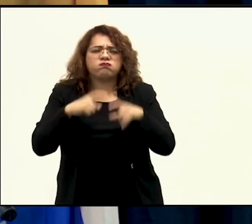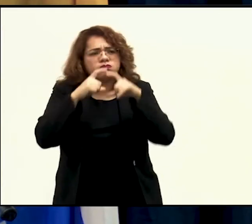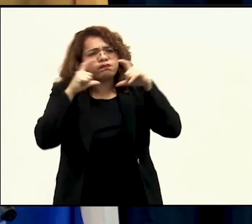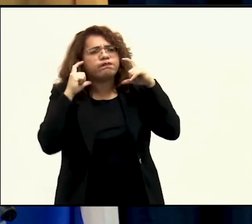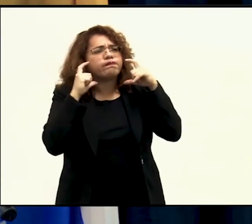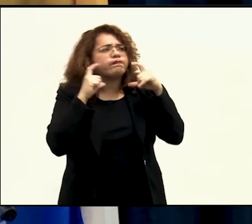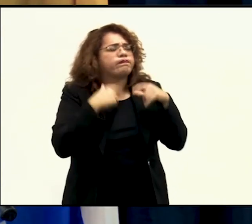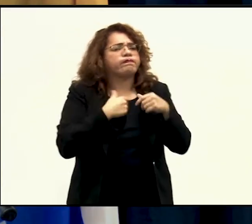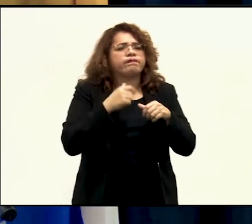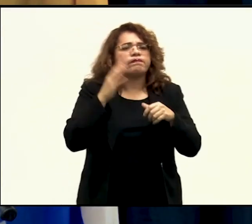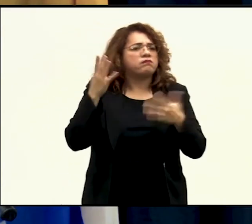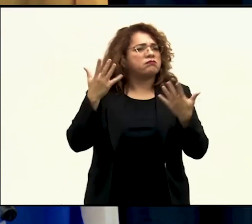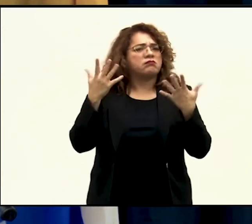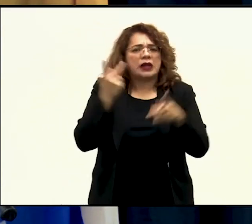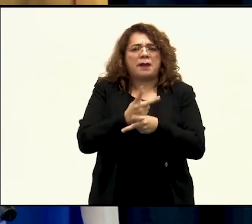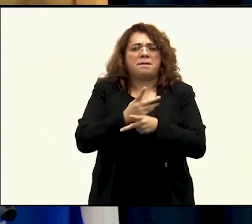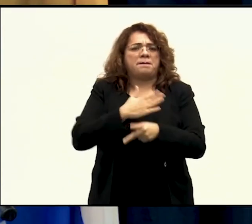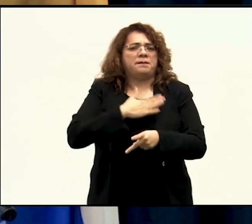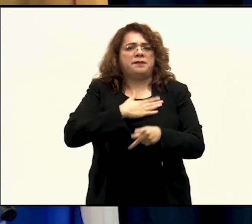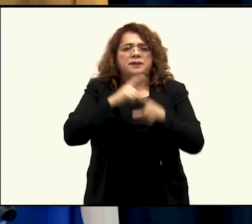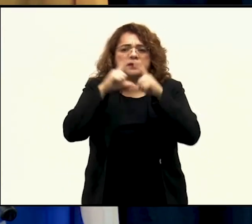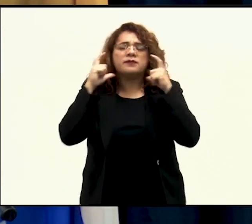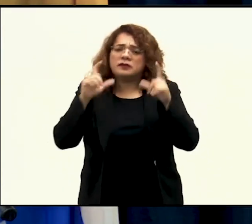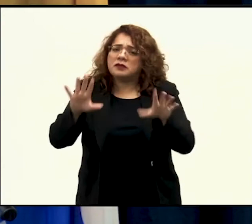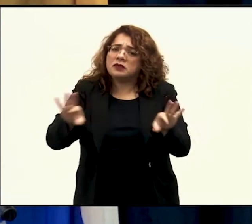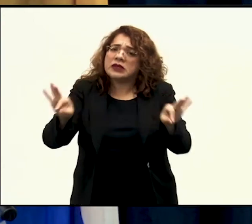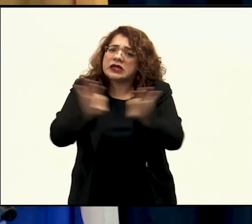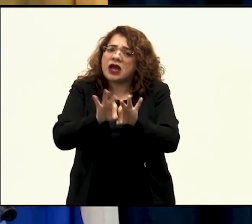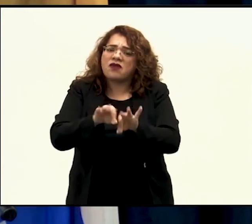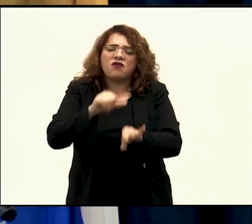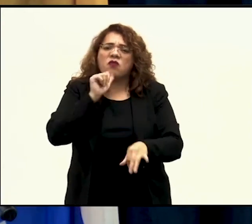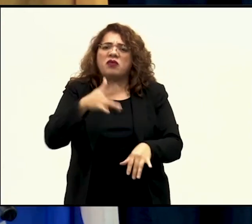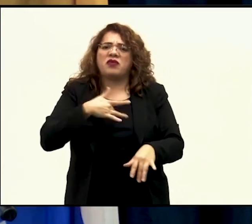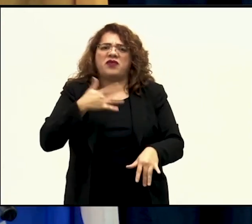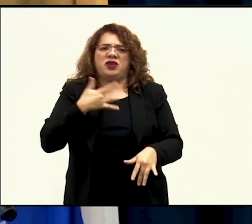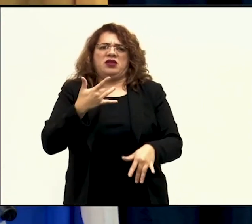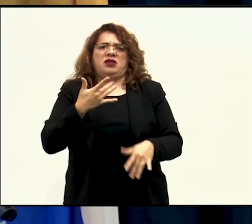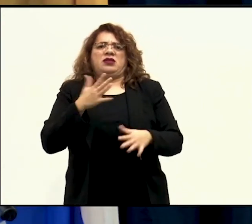I think that's really important. I, you know, I continue to wear my mask.